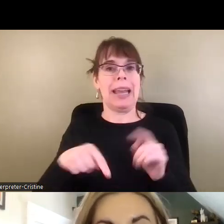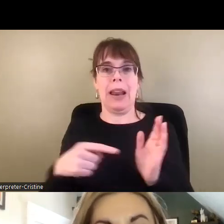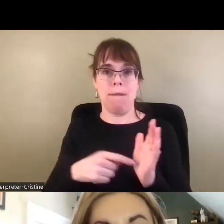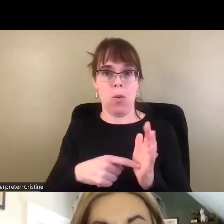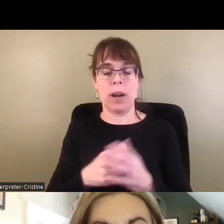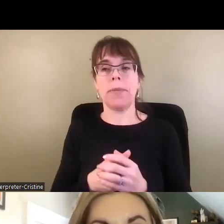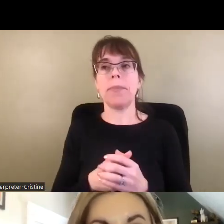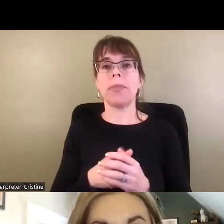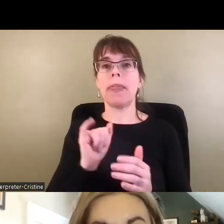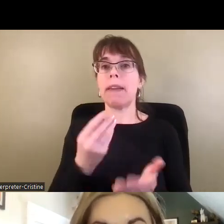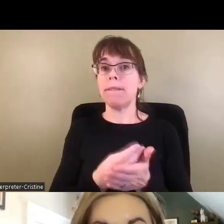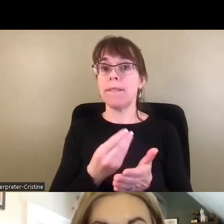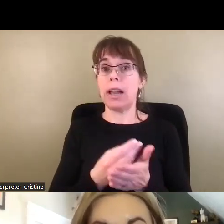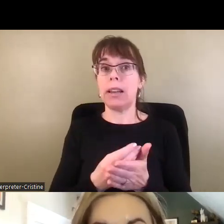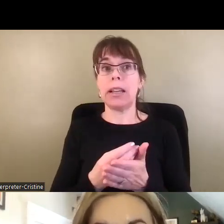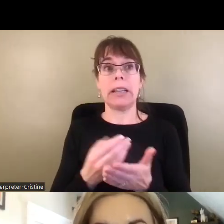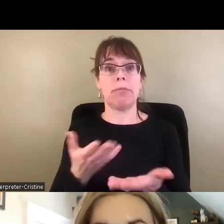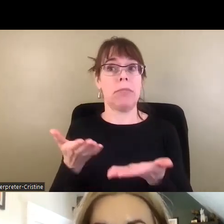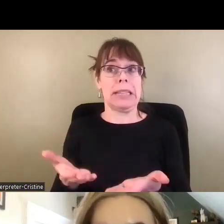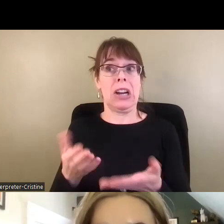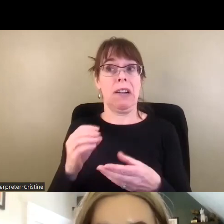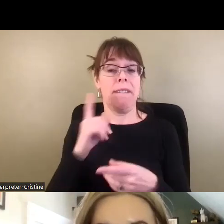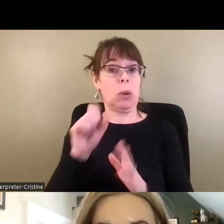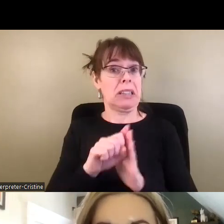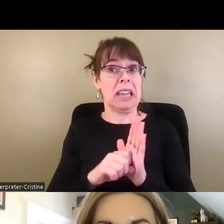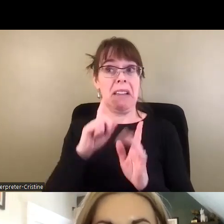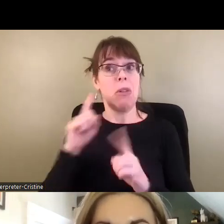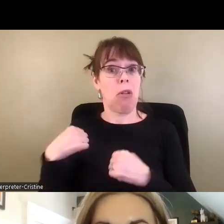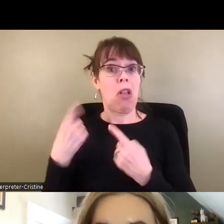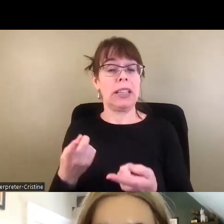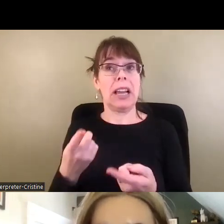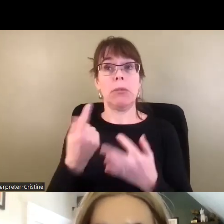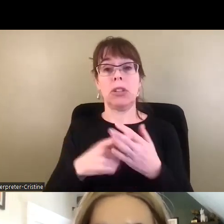The Abortion Fund itself has also been around the state for quite some time. It started in 1984,